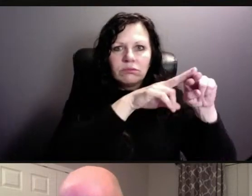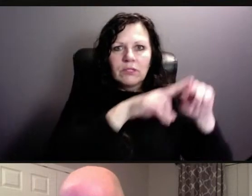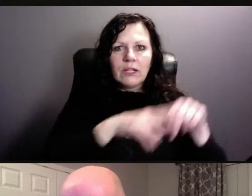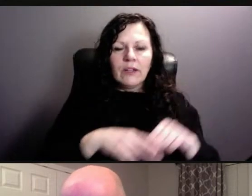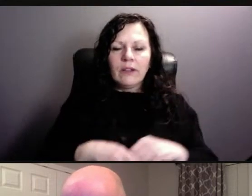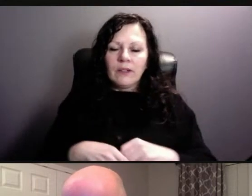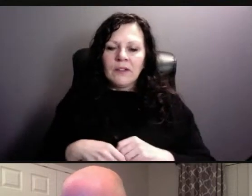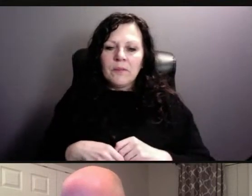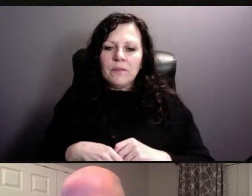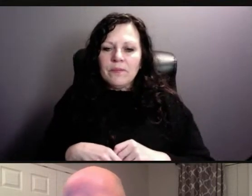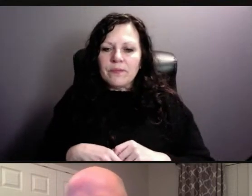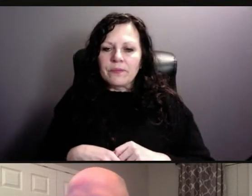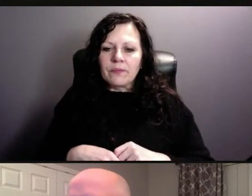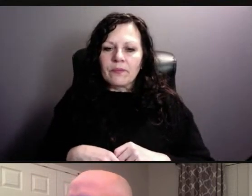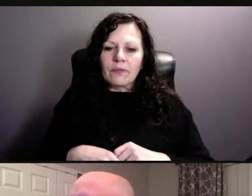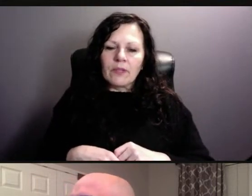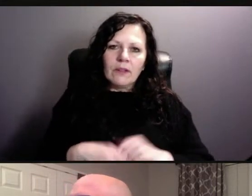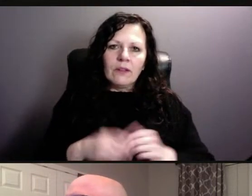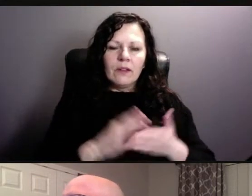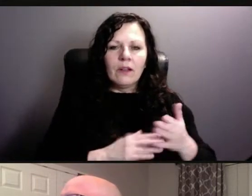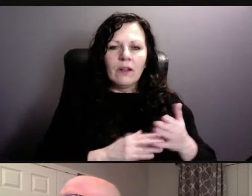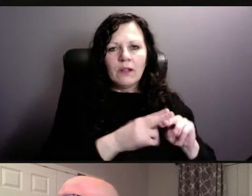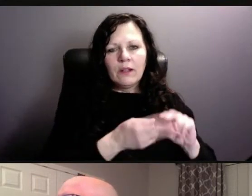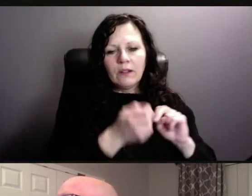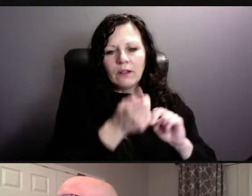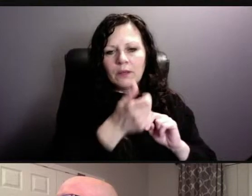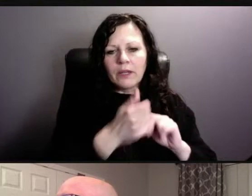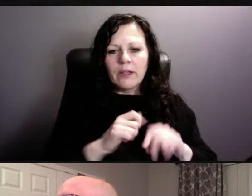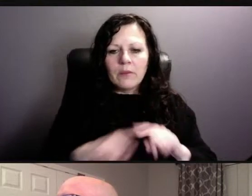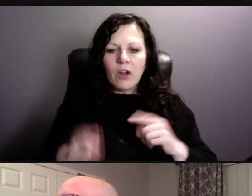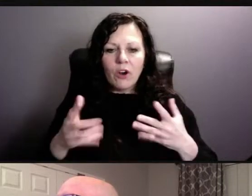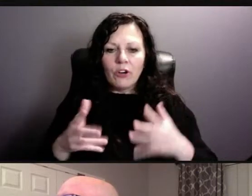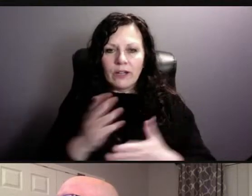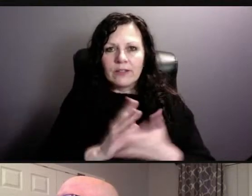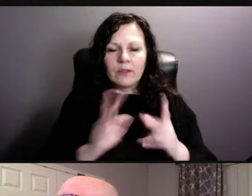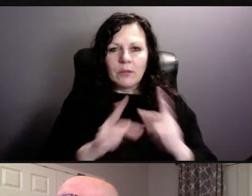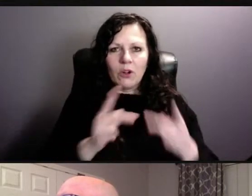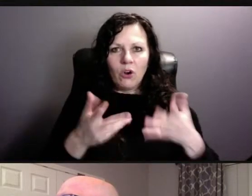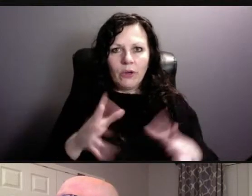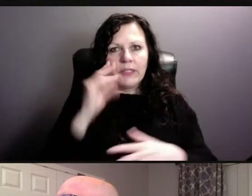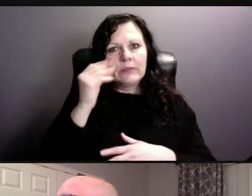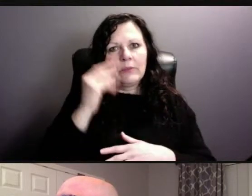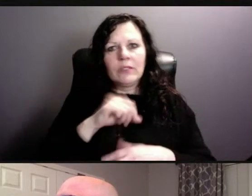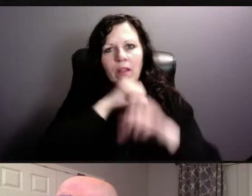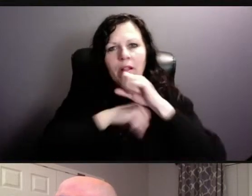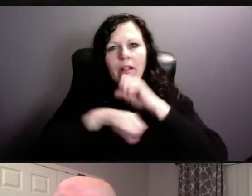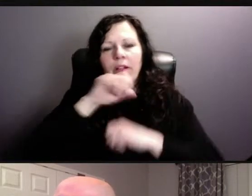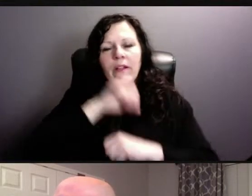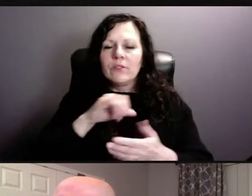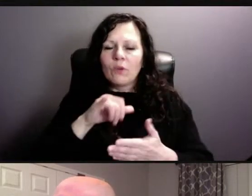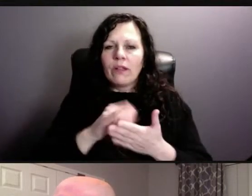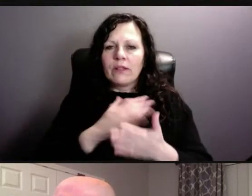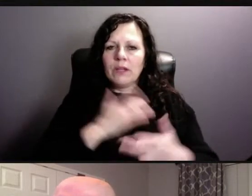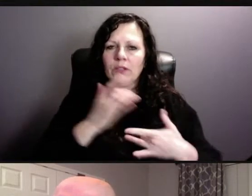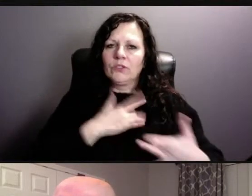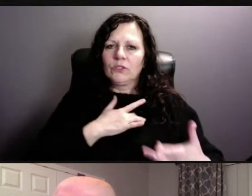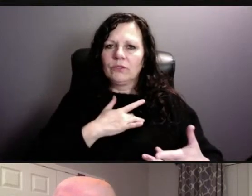WINTER AND PRISON FOOD COSTS. IN ADDITION TO GAS, I MEAN